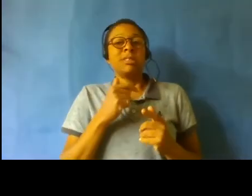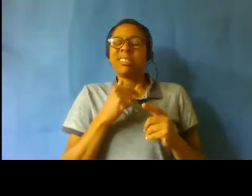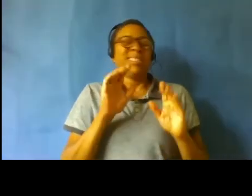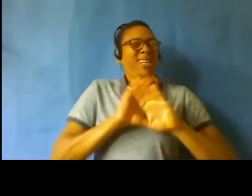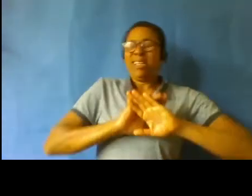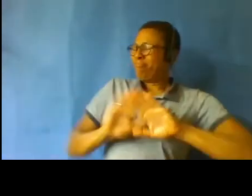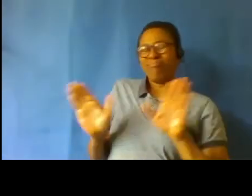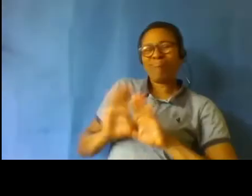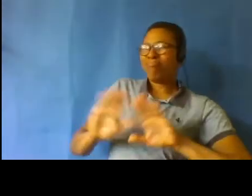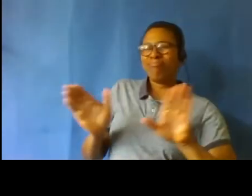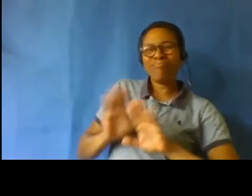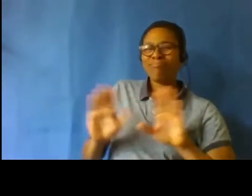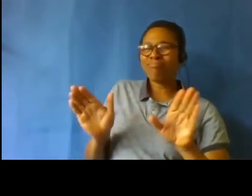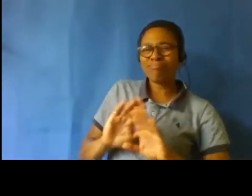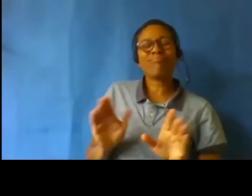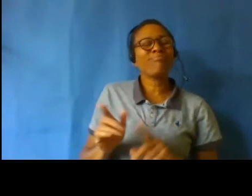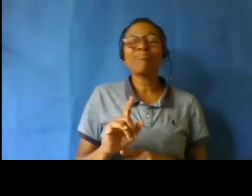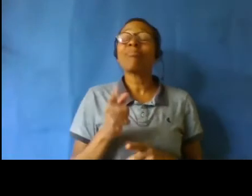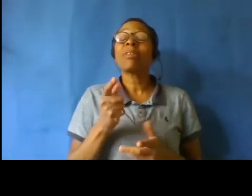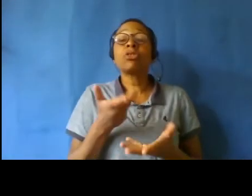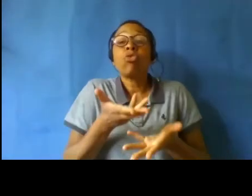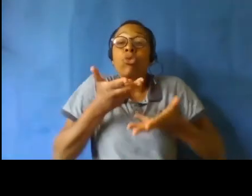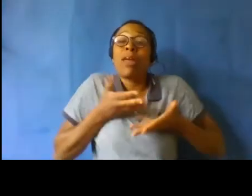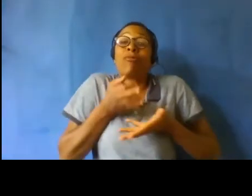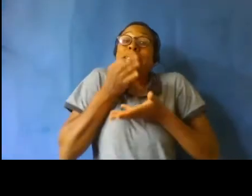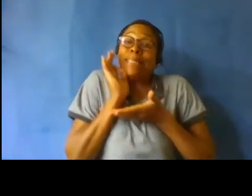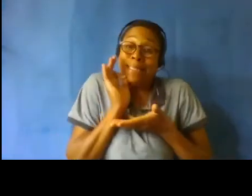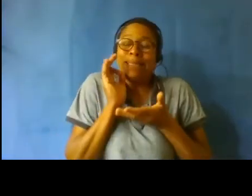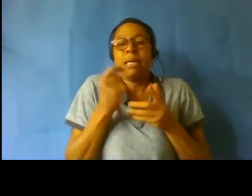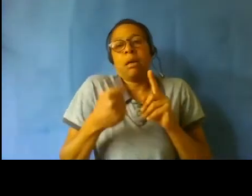school I've been on every crash diet cut out every food group there is tried